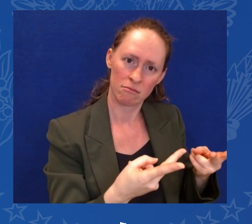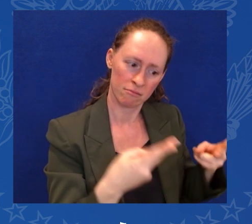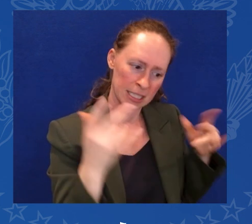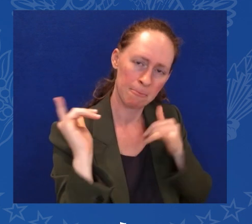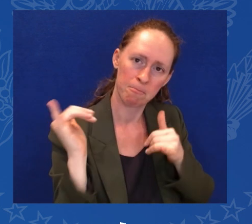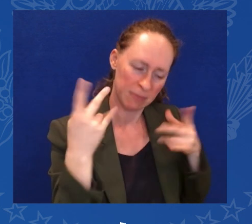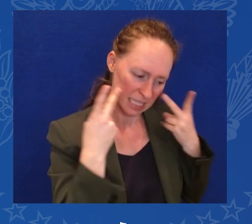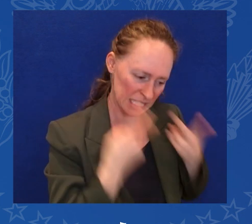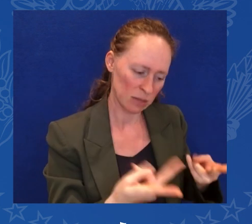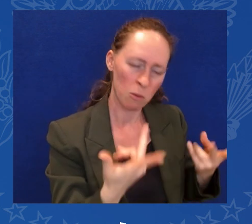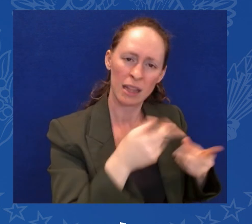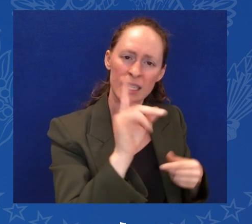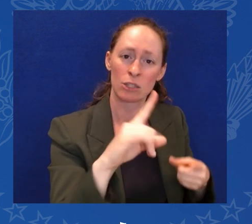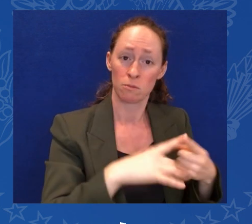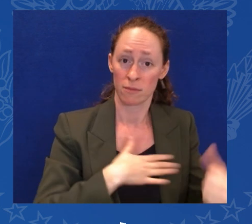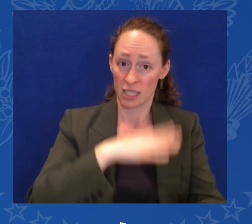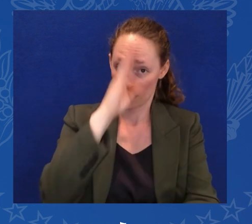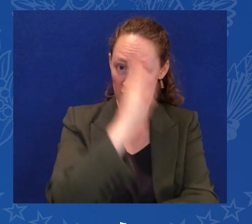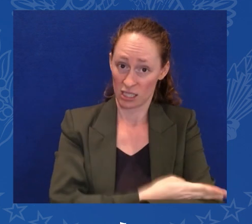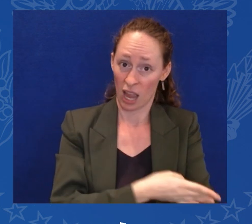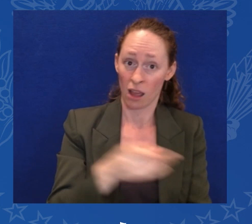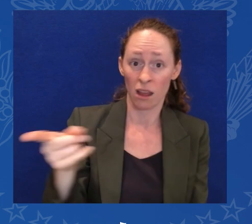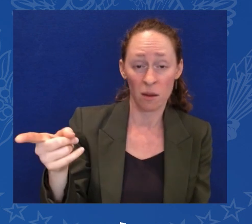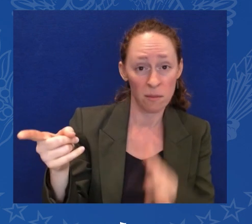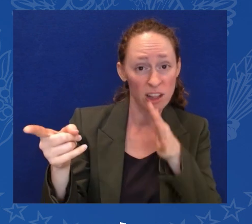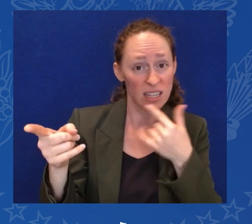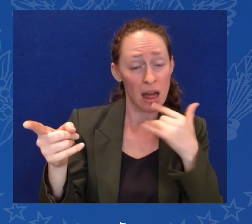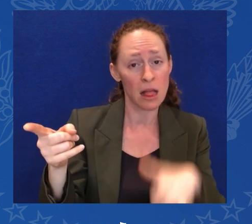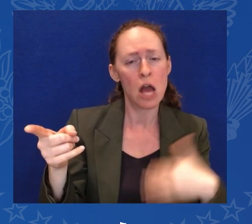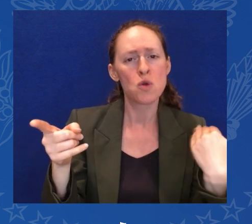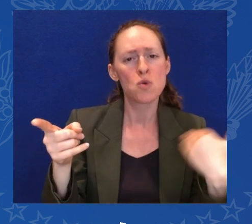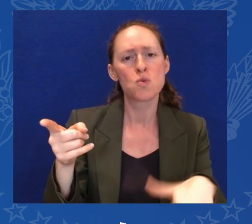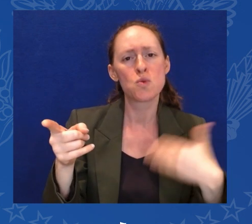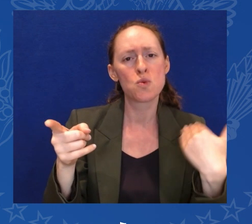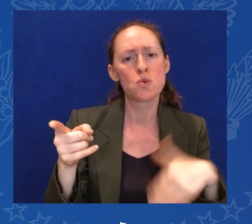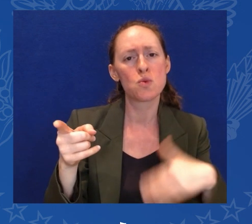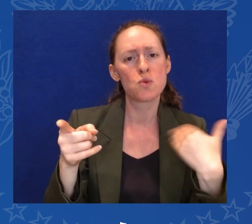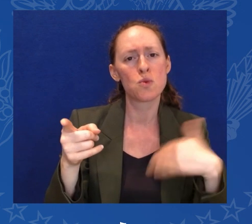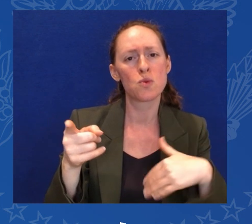how hard it is even to close the casket or keep it open or to -- what a debate it is.